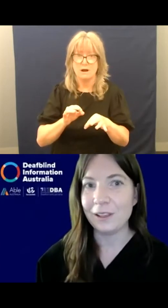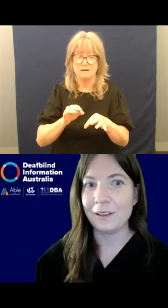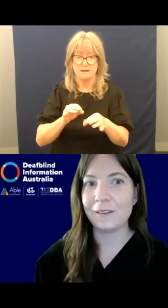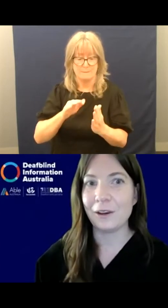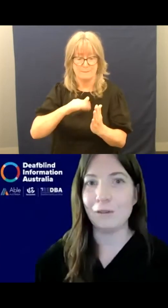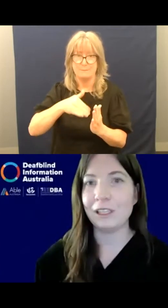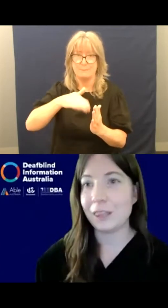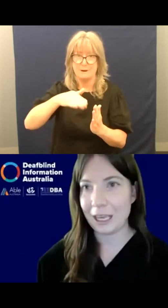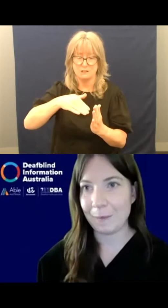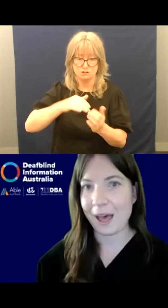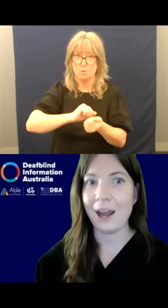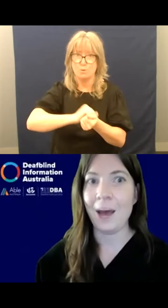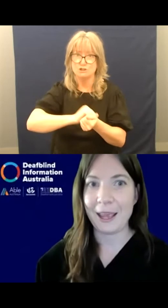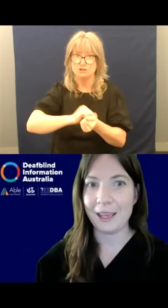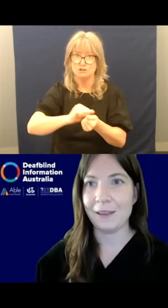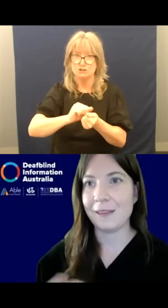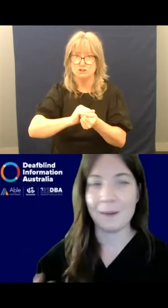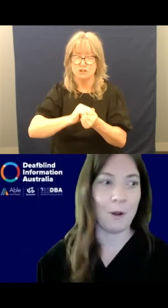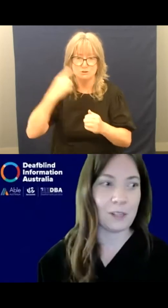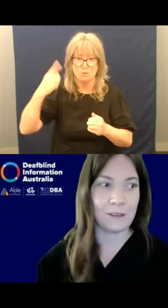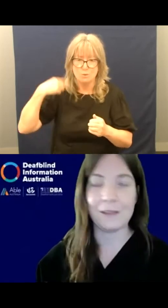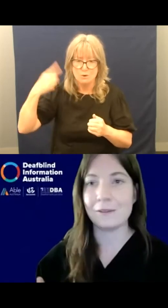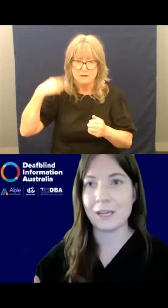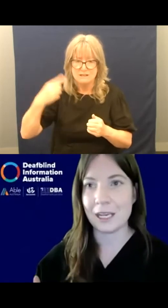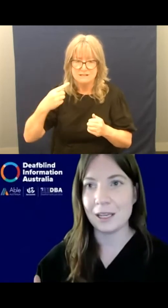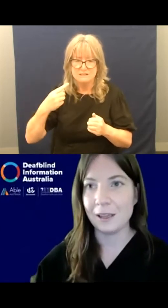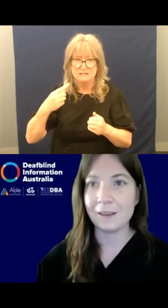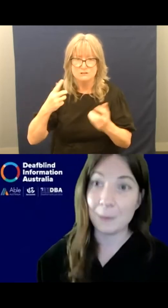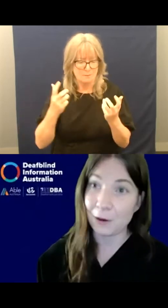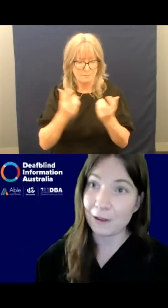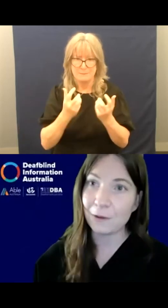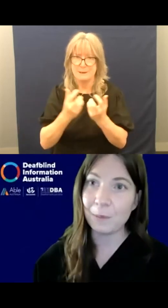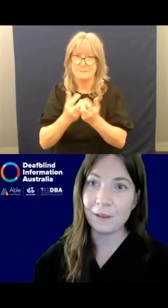so really thinking about art making as that multisensory experience for the person.